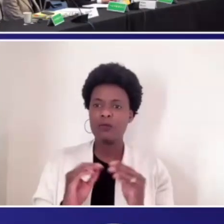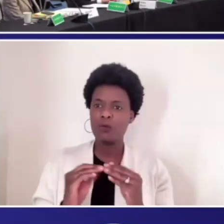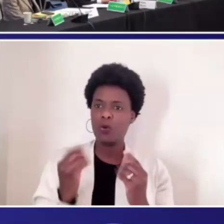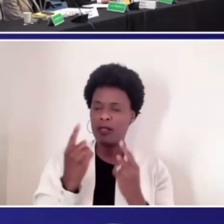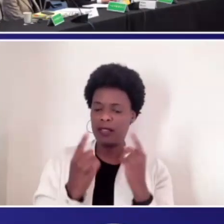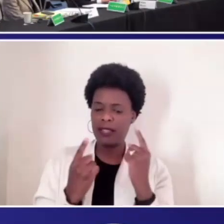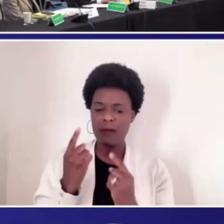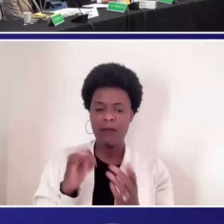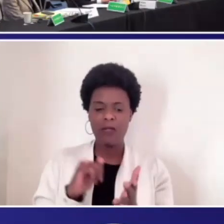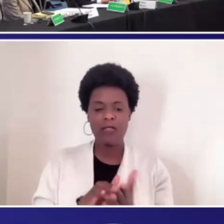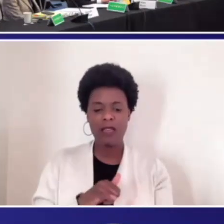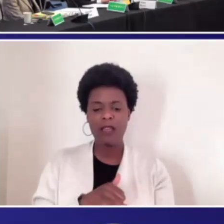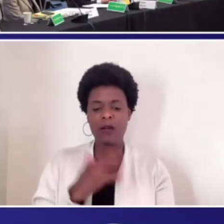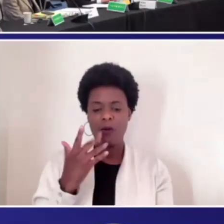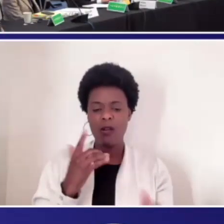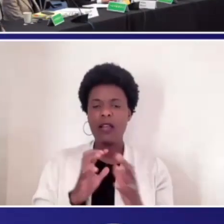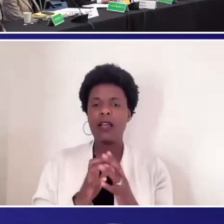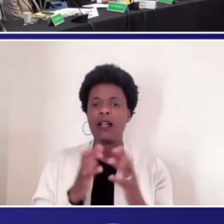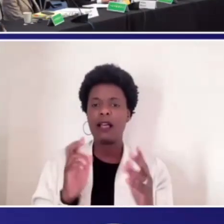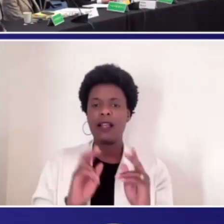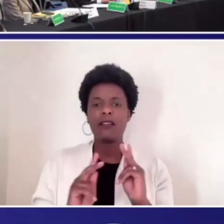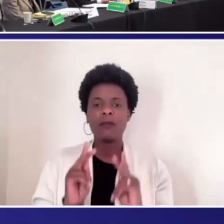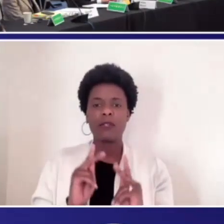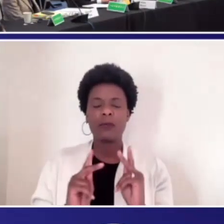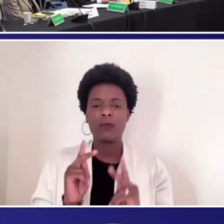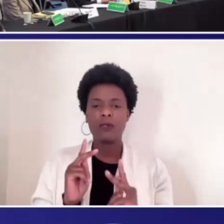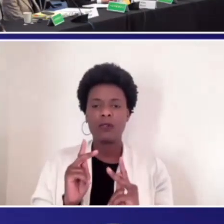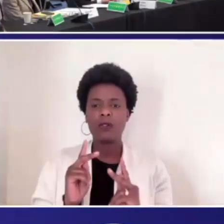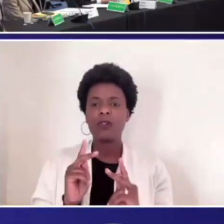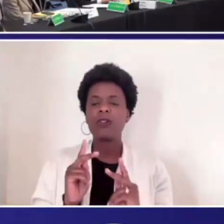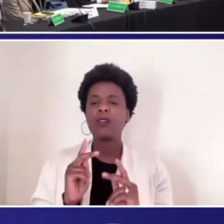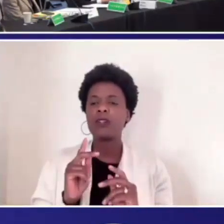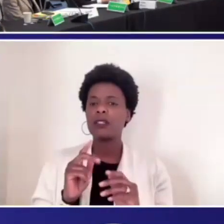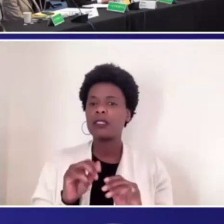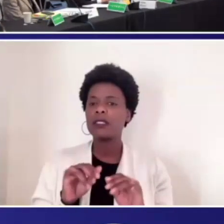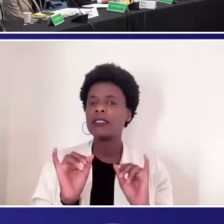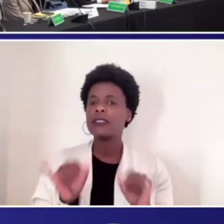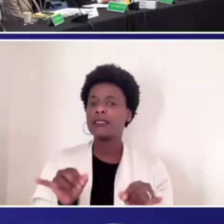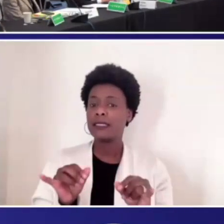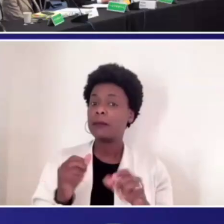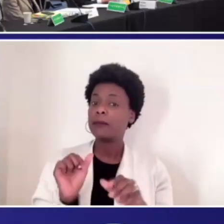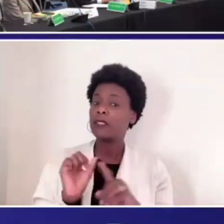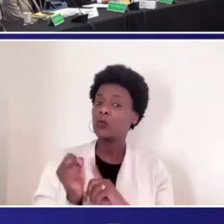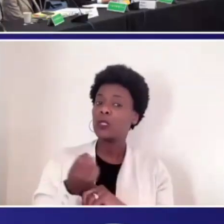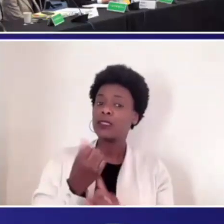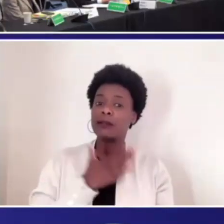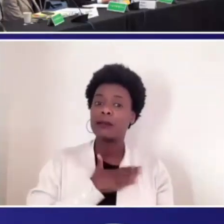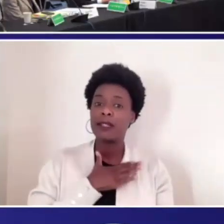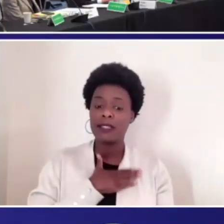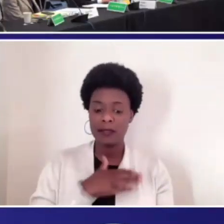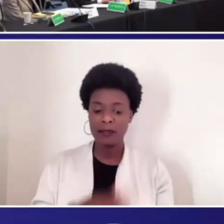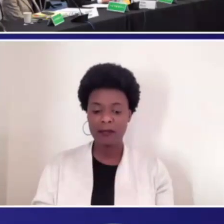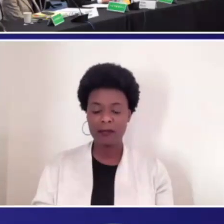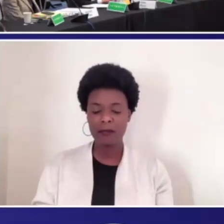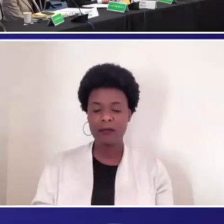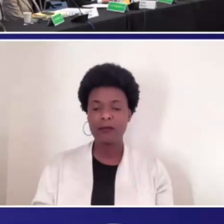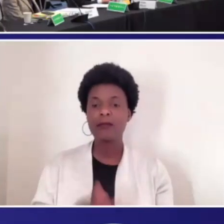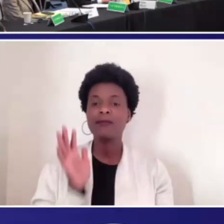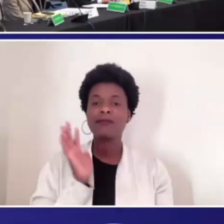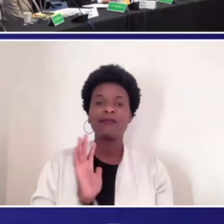because there are a lot of people out there who are in the same boat as me. Well, I was, 20-something years ago,